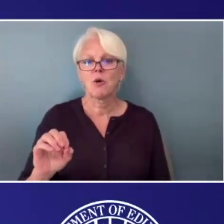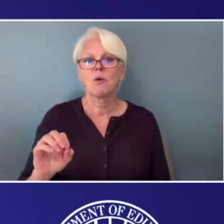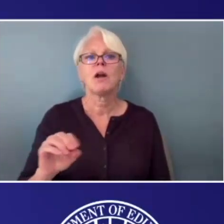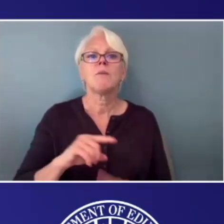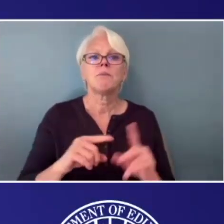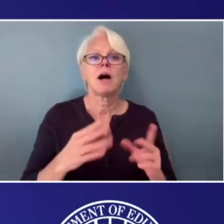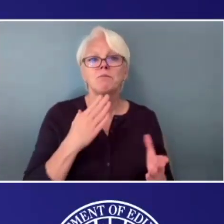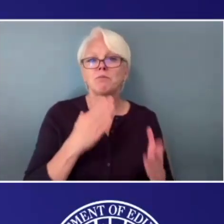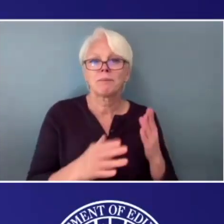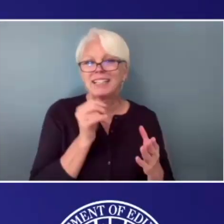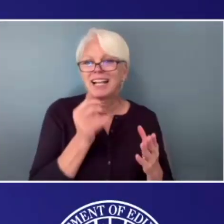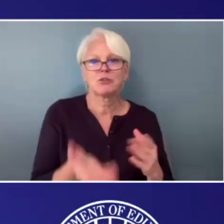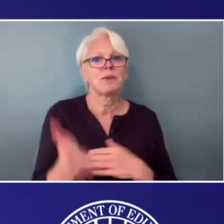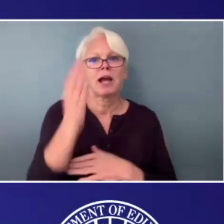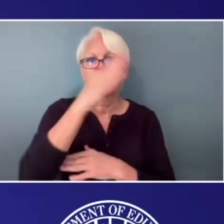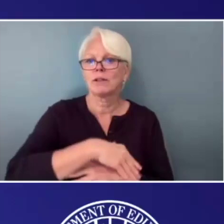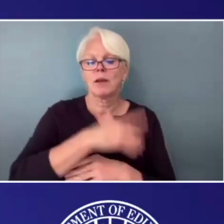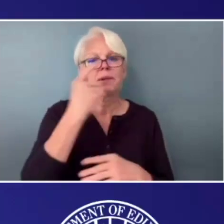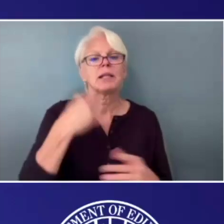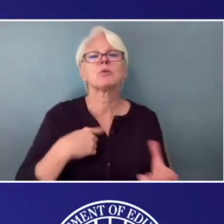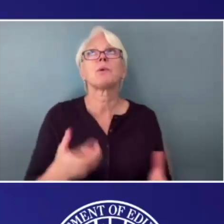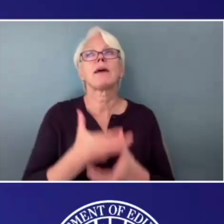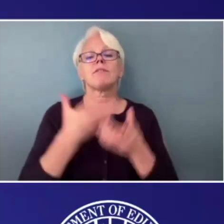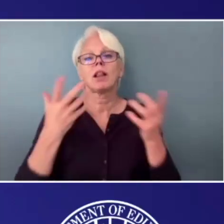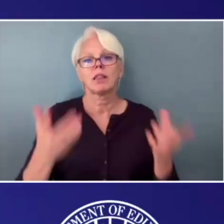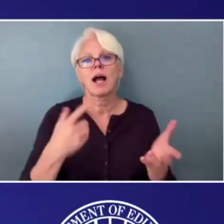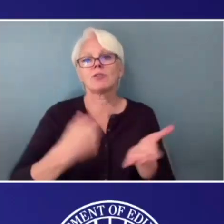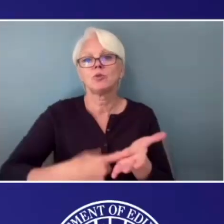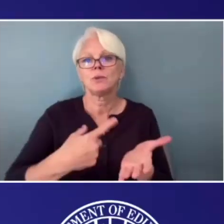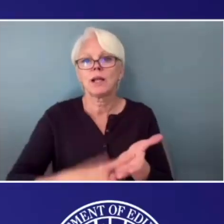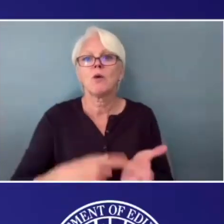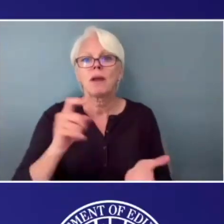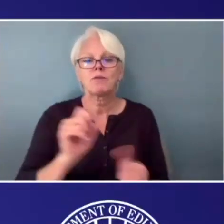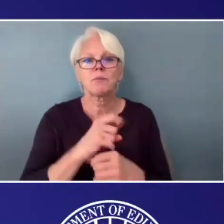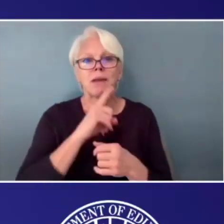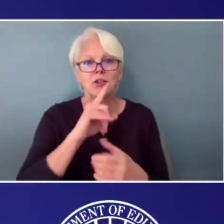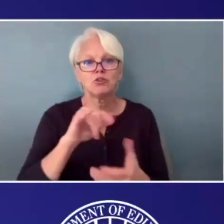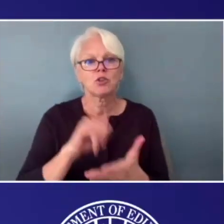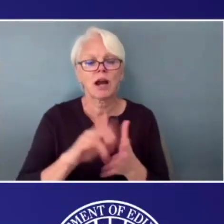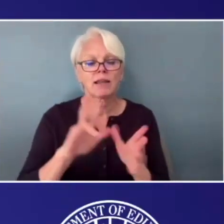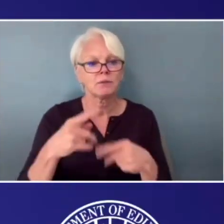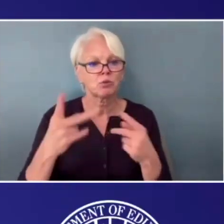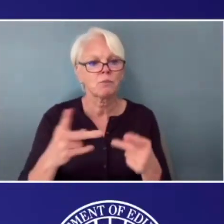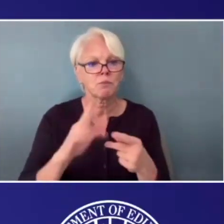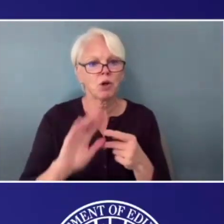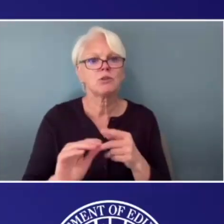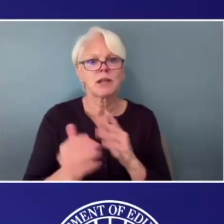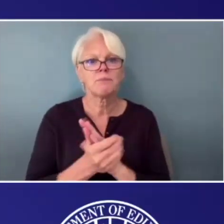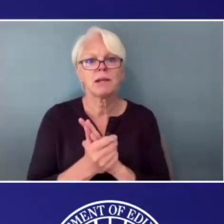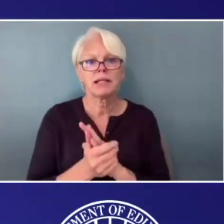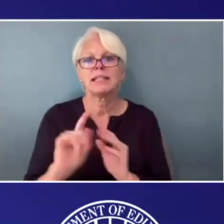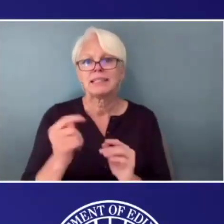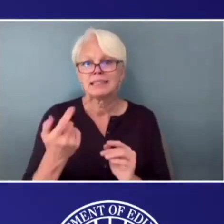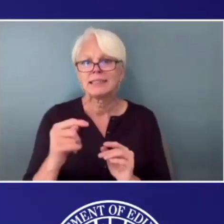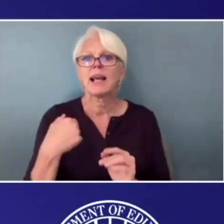whole day because we have a lot to discuss. We need to make sure that on this proposed amendatory text that we have the pulse